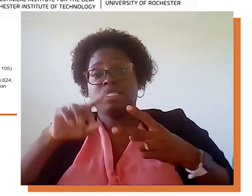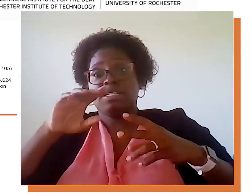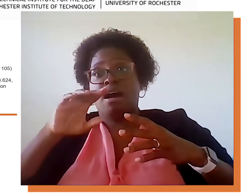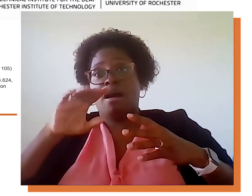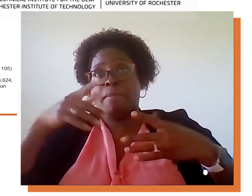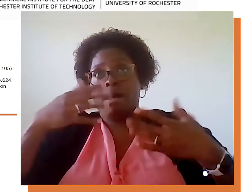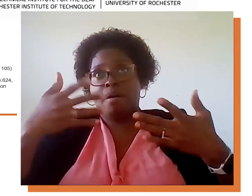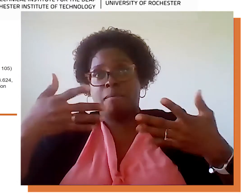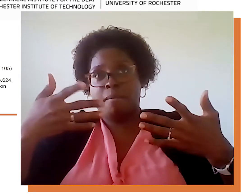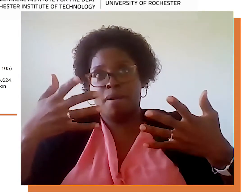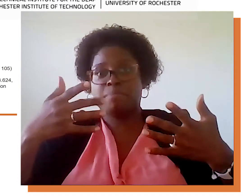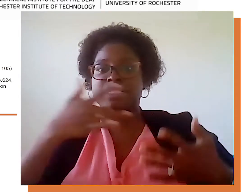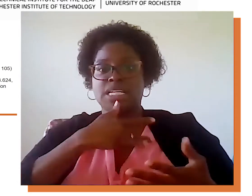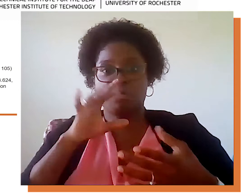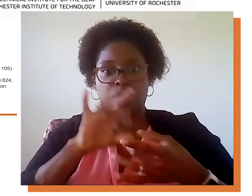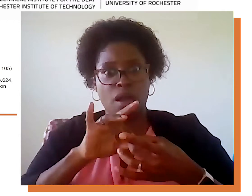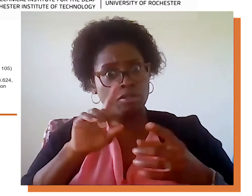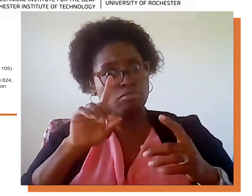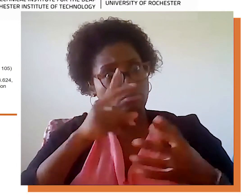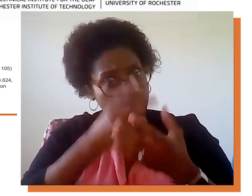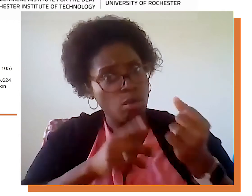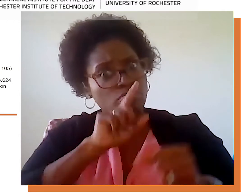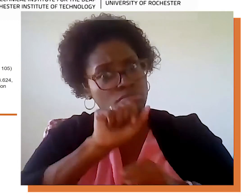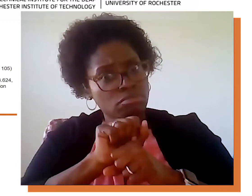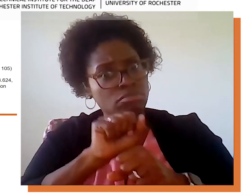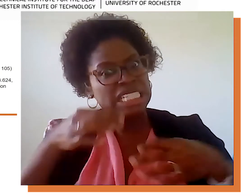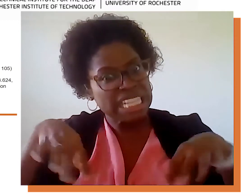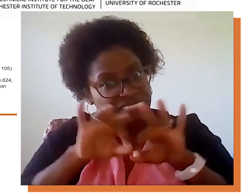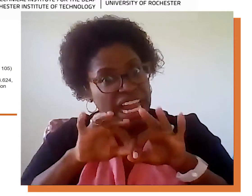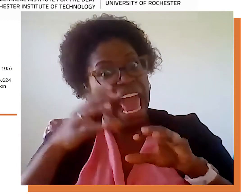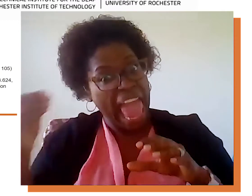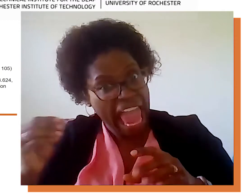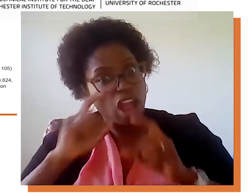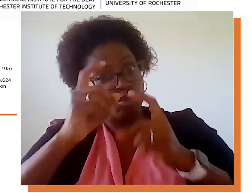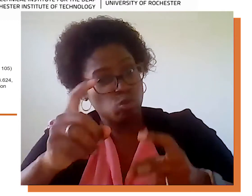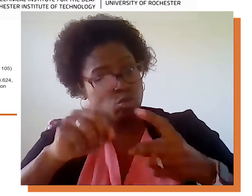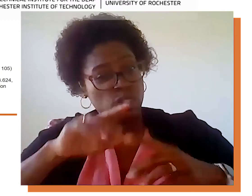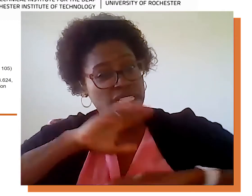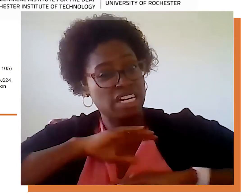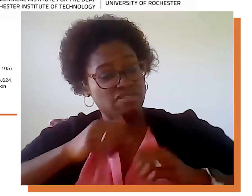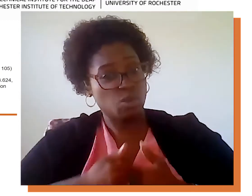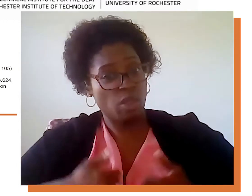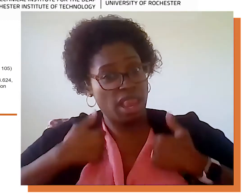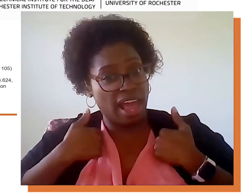and sense of belonging both do significantly contribute to satisfaction with life.